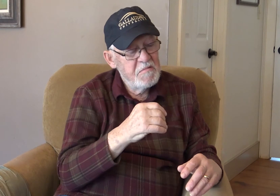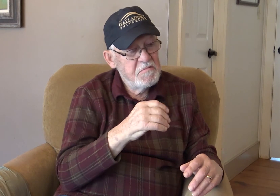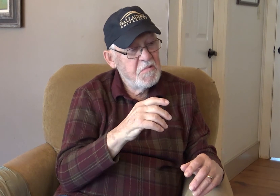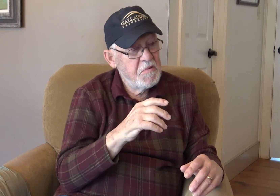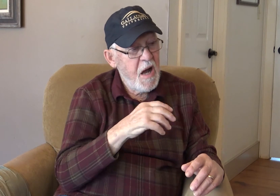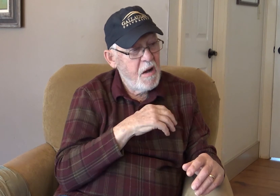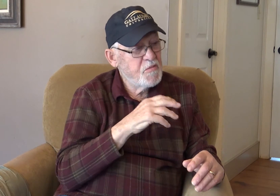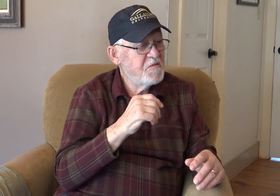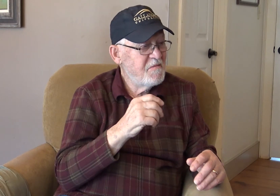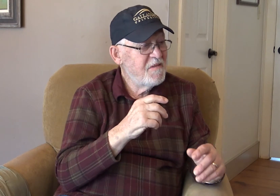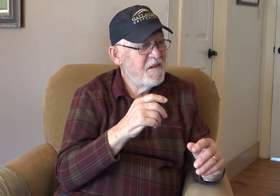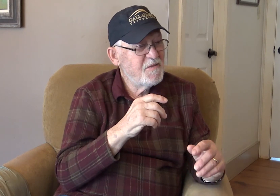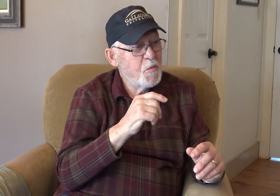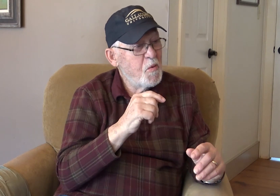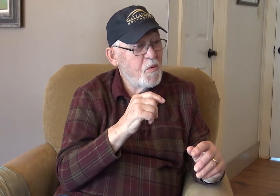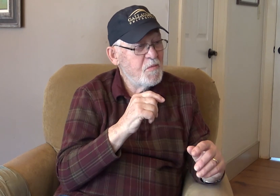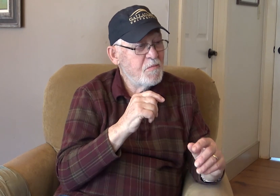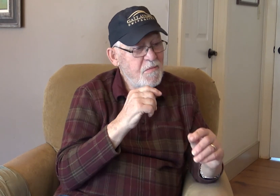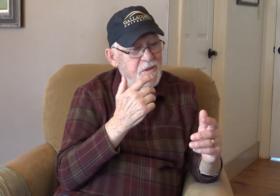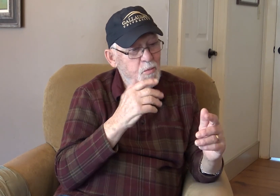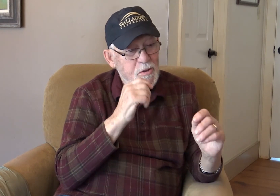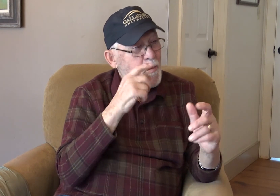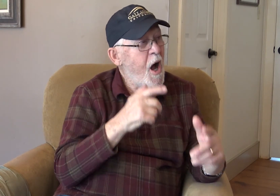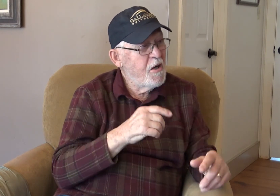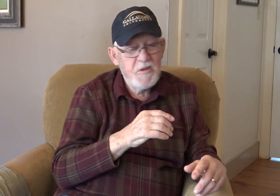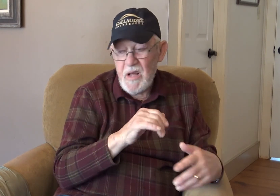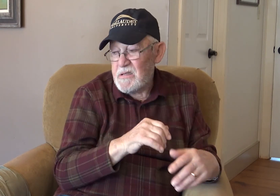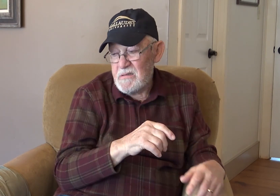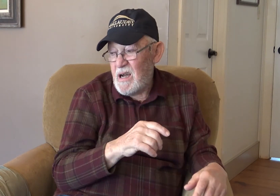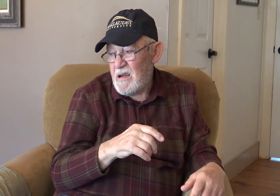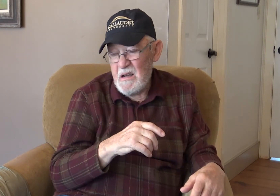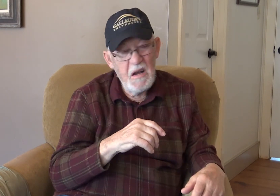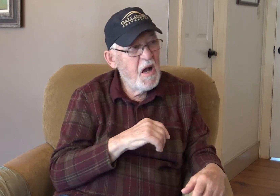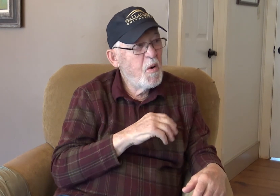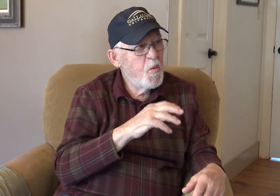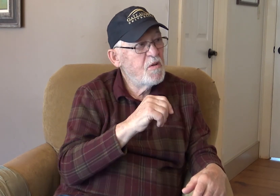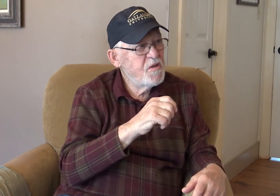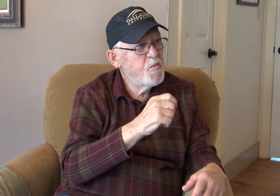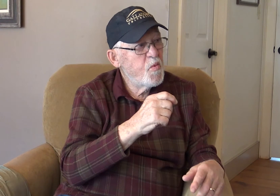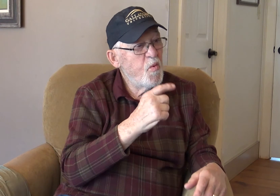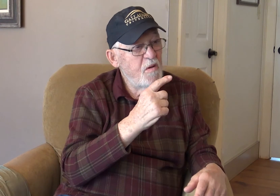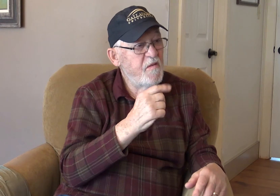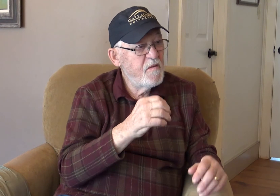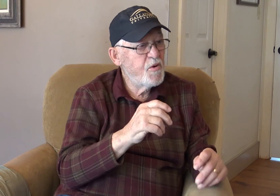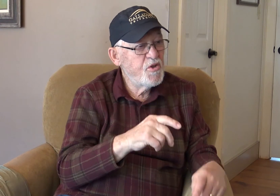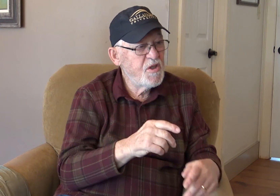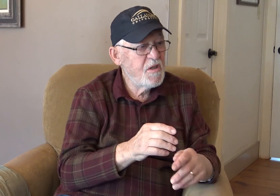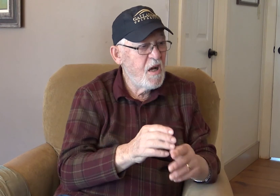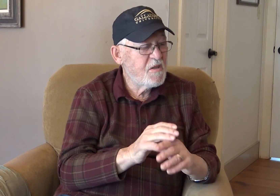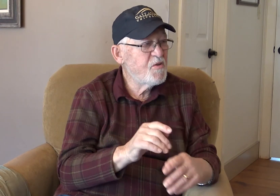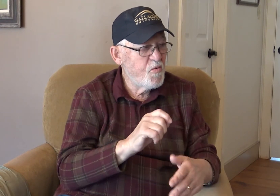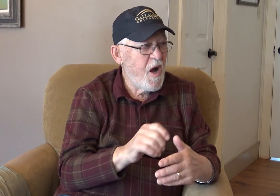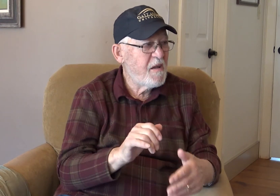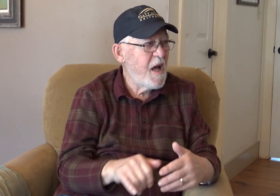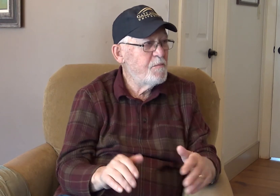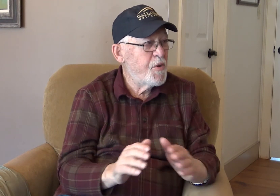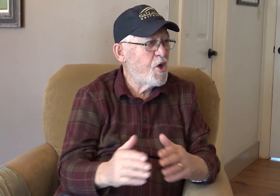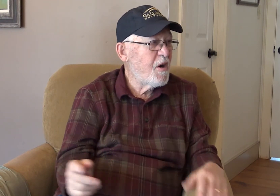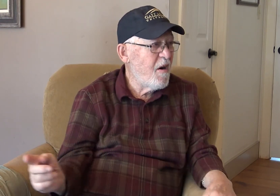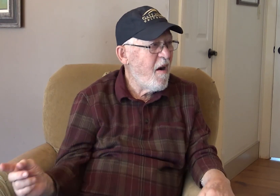So I was surprised I was one of the people asked to write that book.